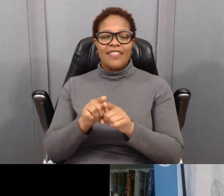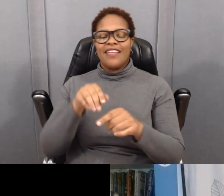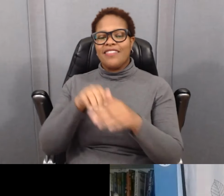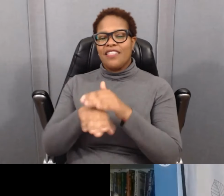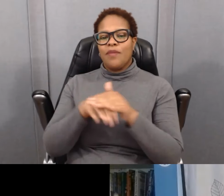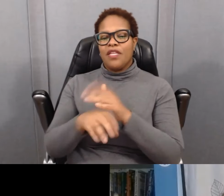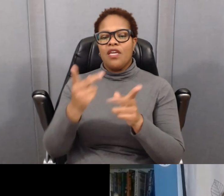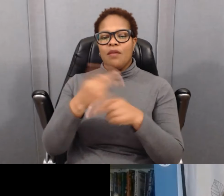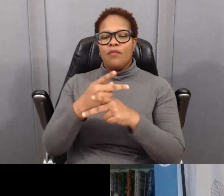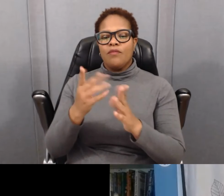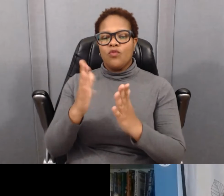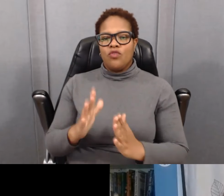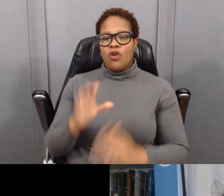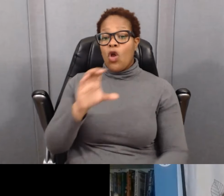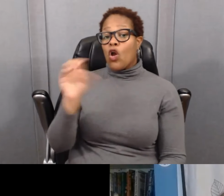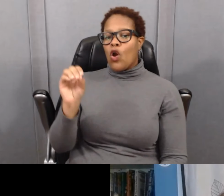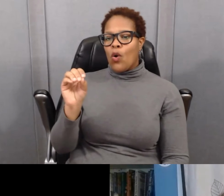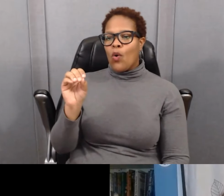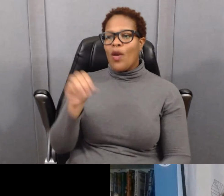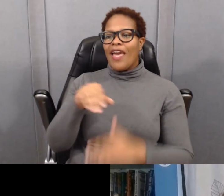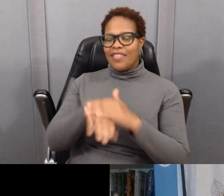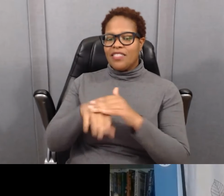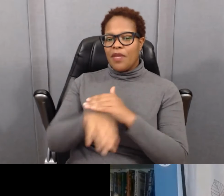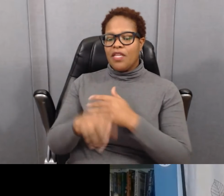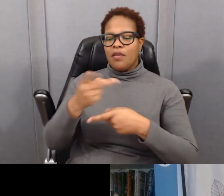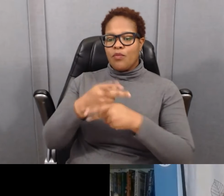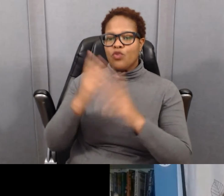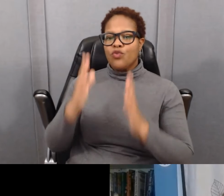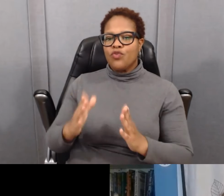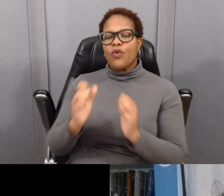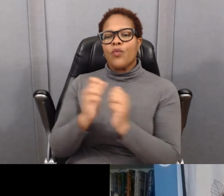co-accessibility producer with partner, Cheryl Green.